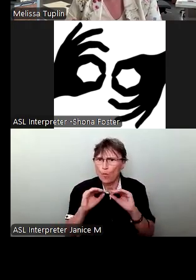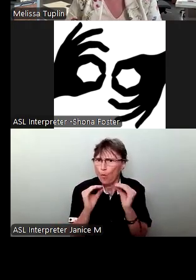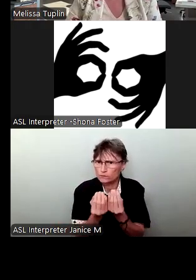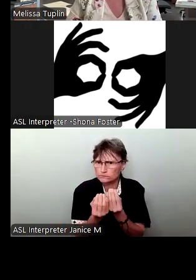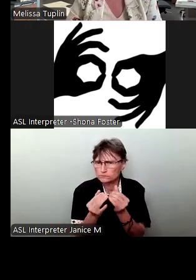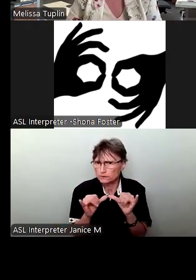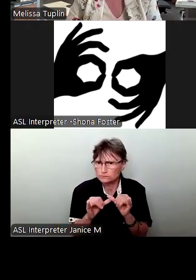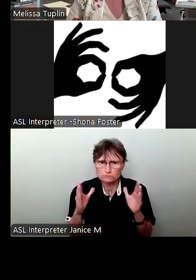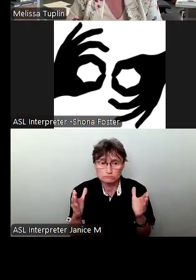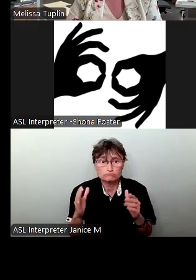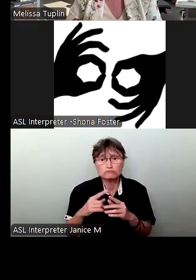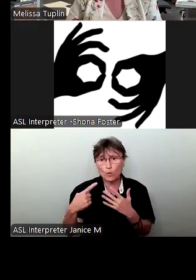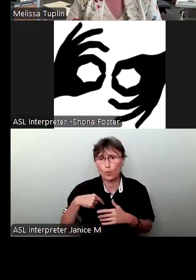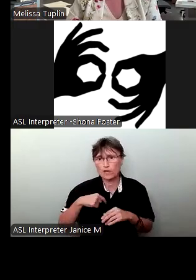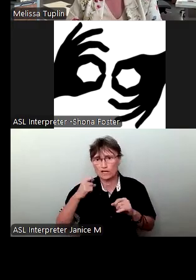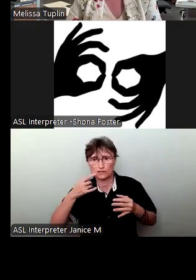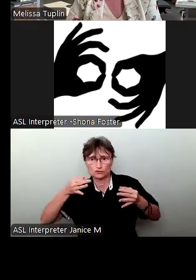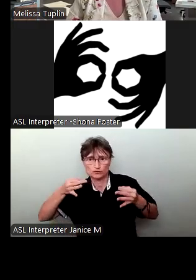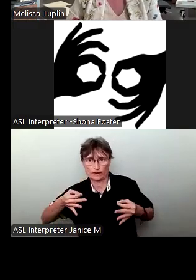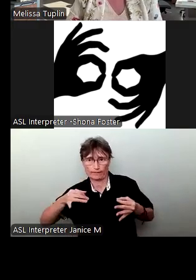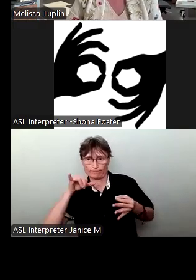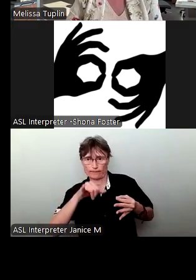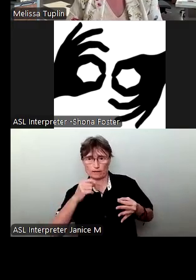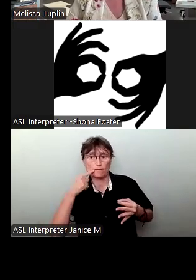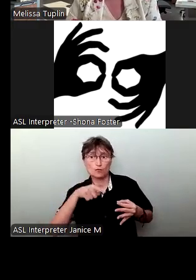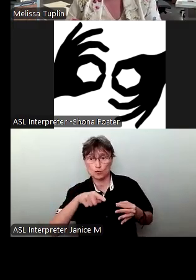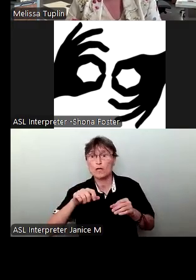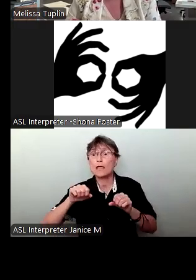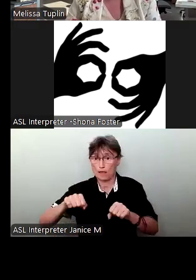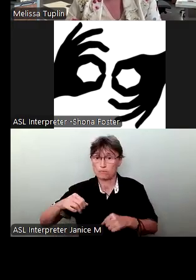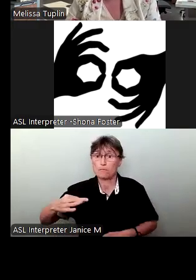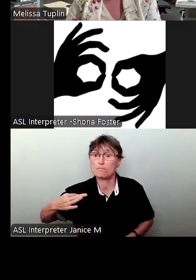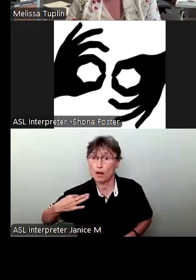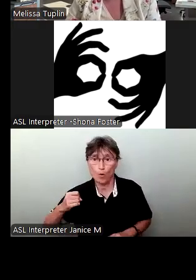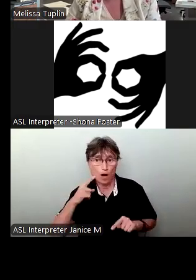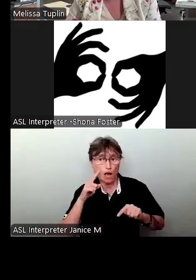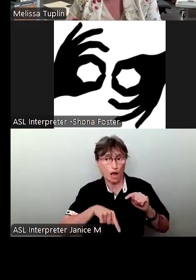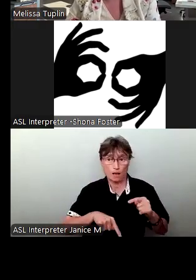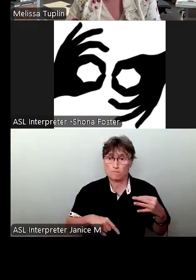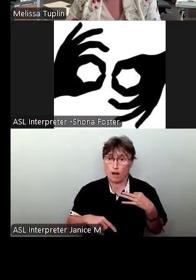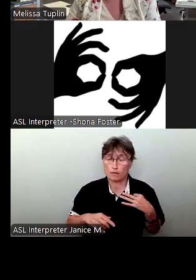if you are eligible, and if you are eligible, whether you will apply to the Community Arts